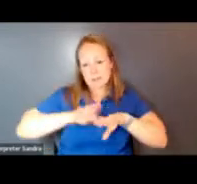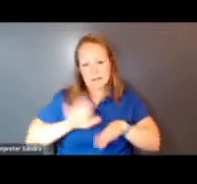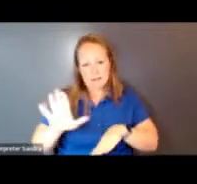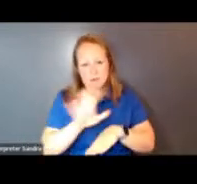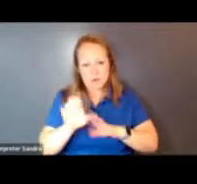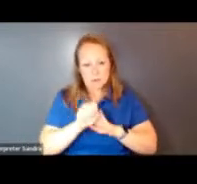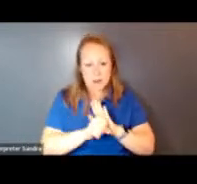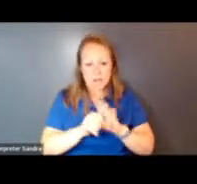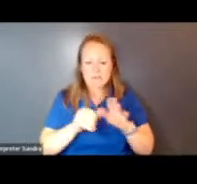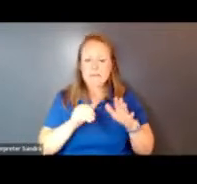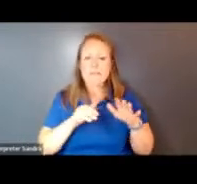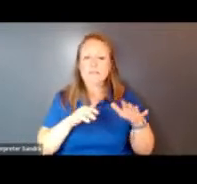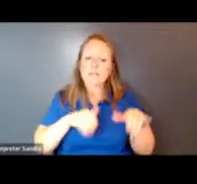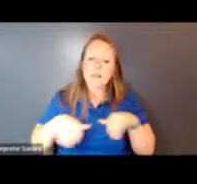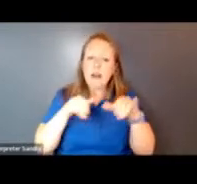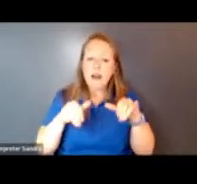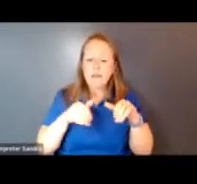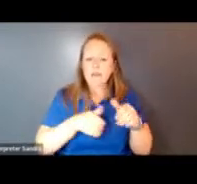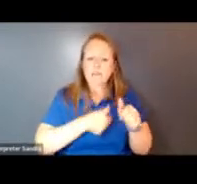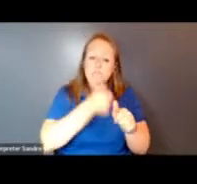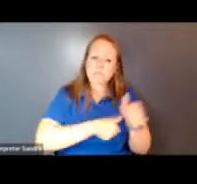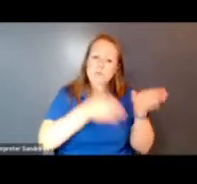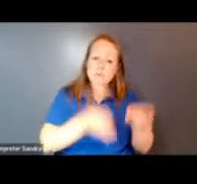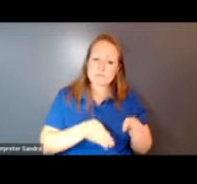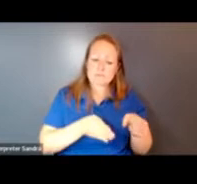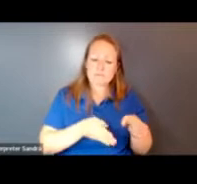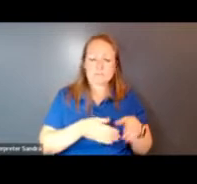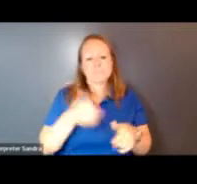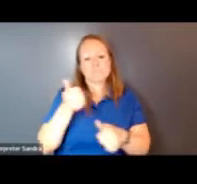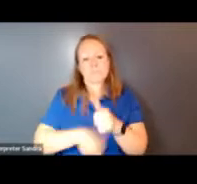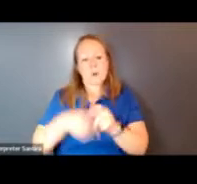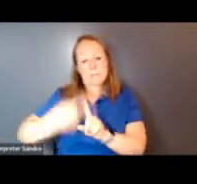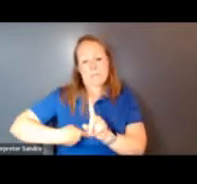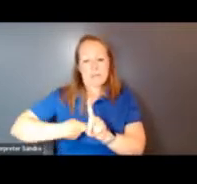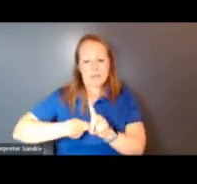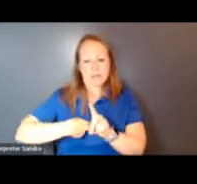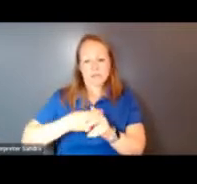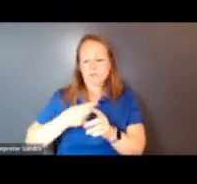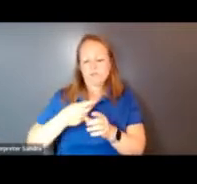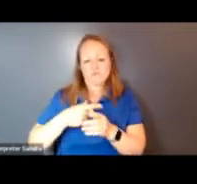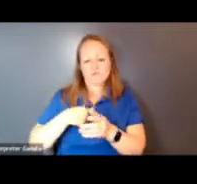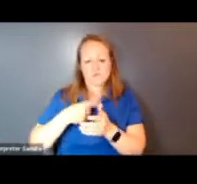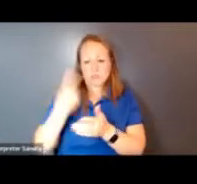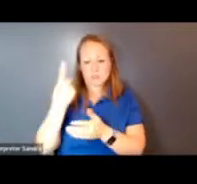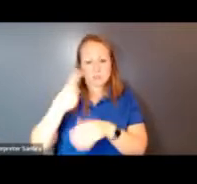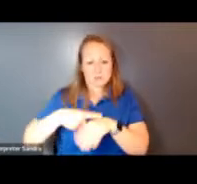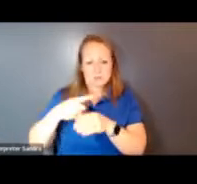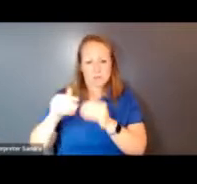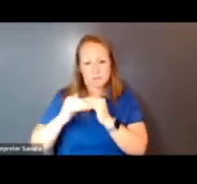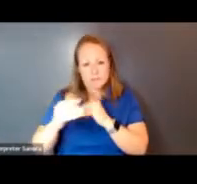per member per month flat fee, that is part of the cost of the service, or a unit base. So at